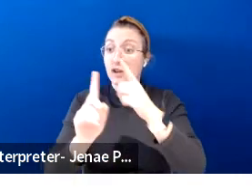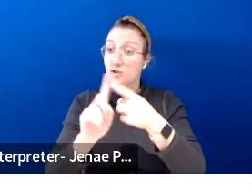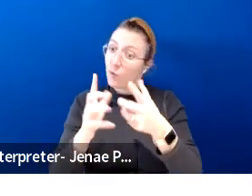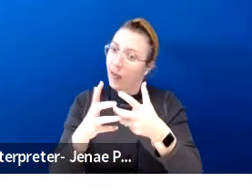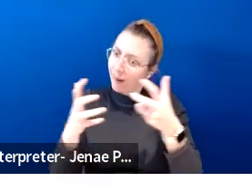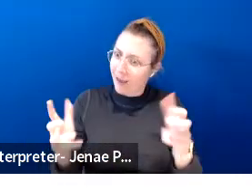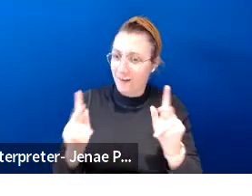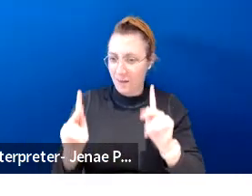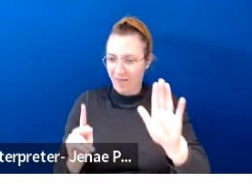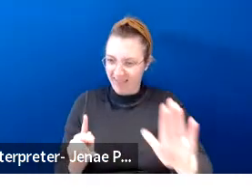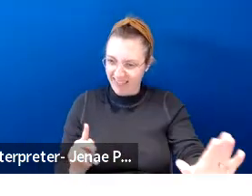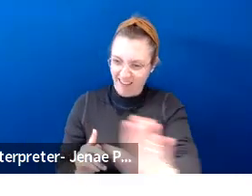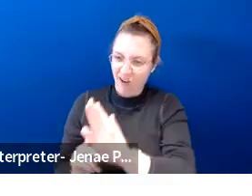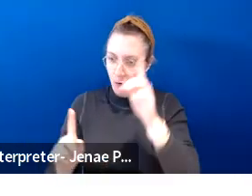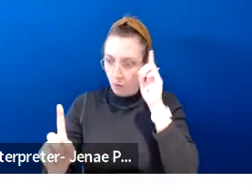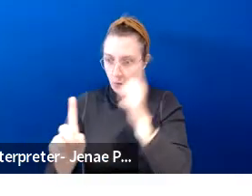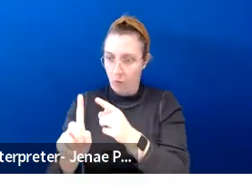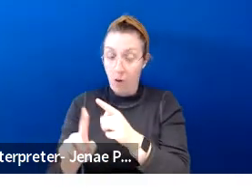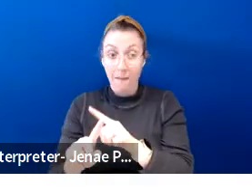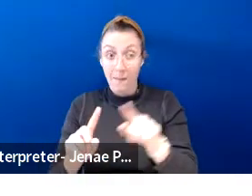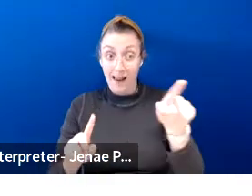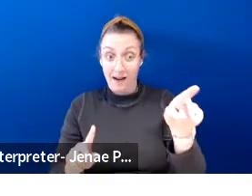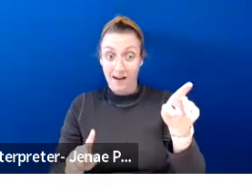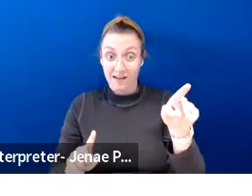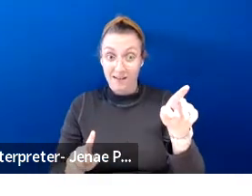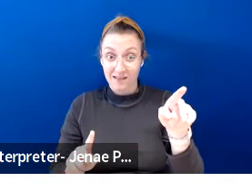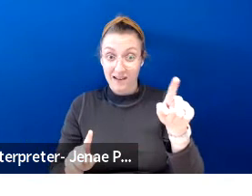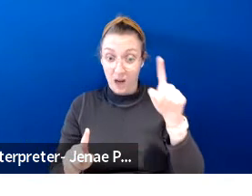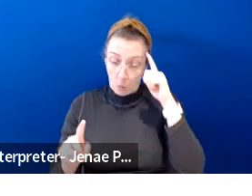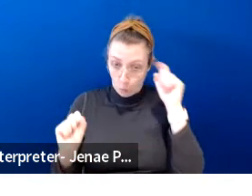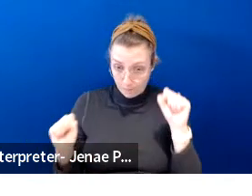But the the willpower part of it, again, is that you anticipating roadblocks